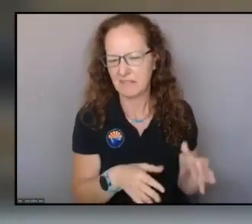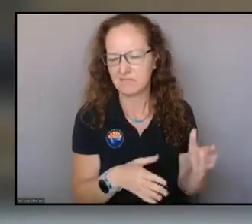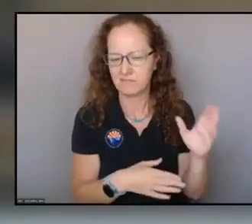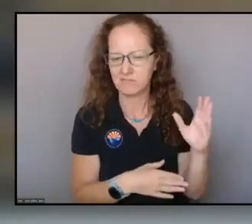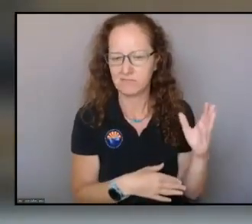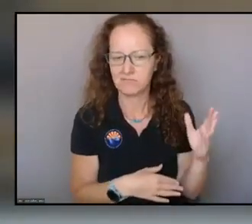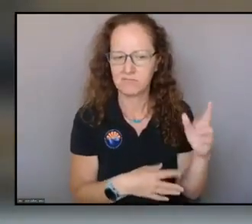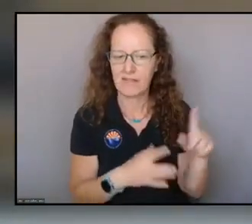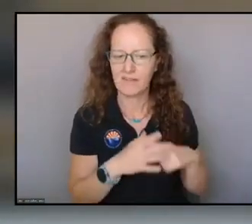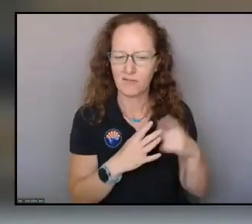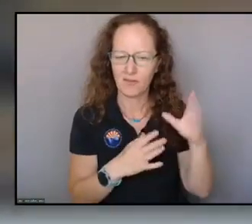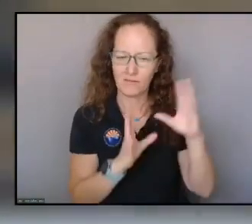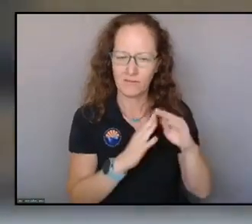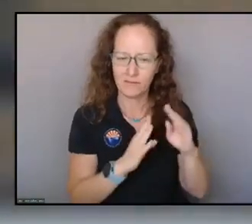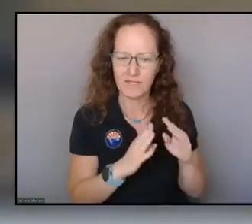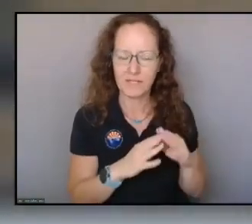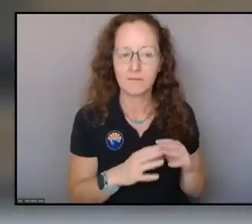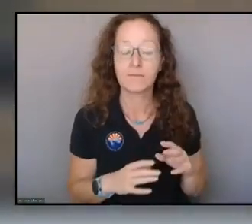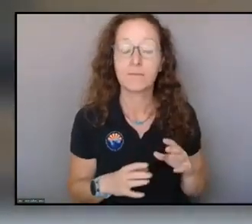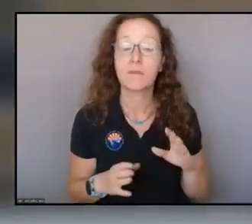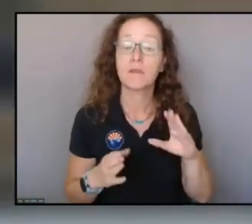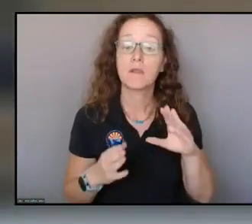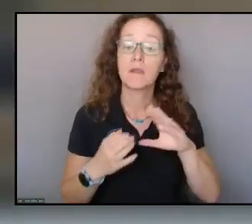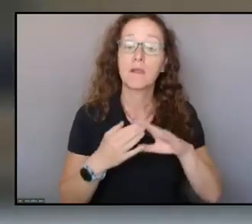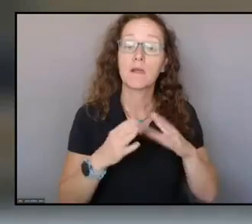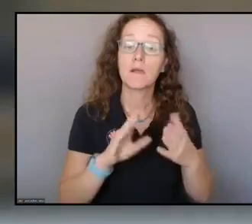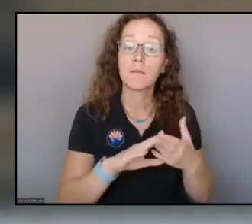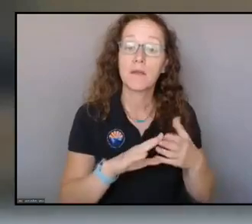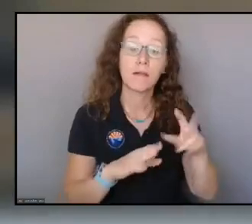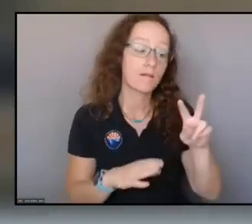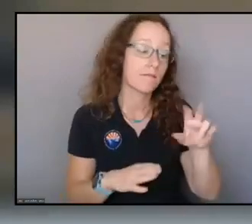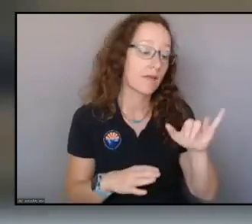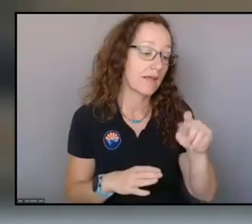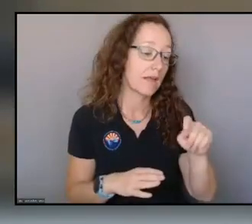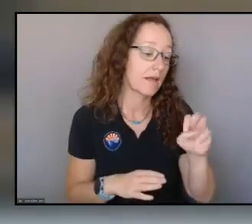THE COMMUNITIES IN VIETNAM MEMORIAL AREA, TAOS PINES,